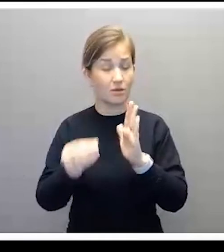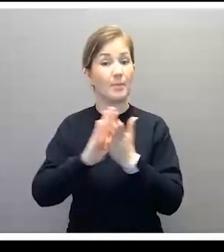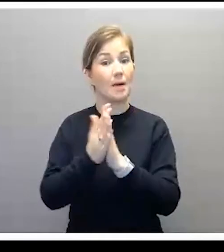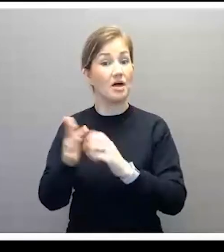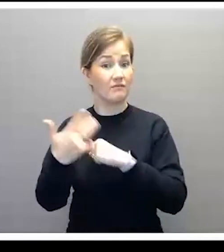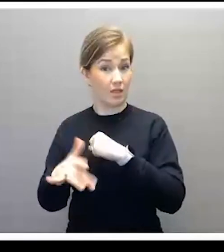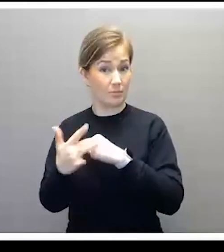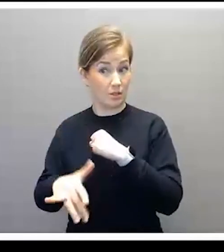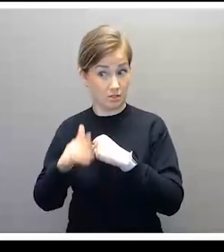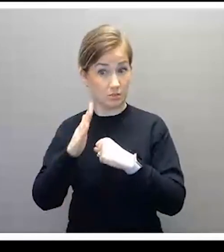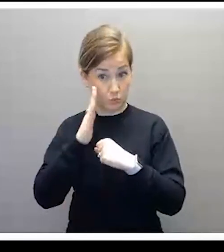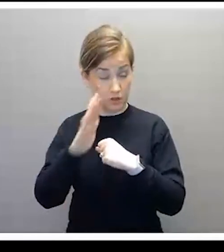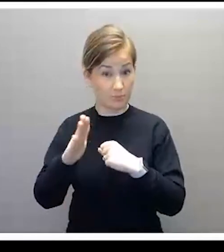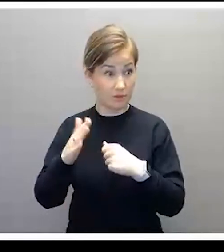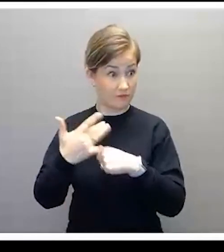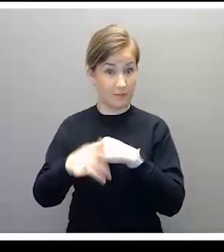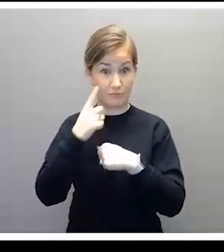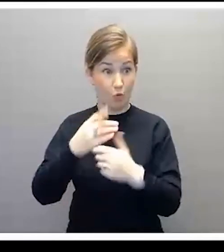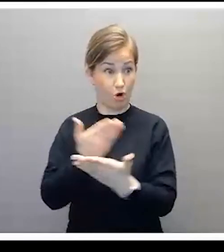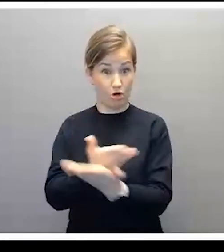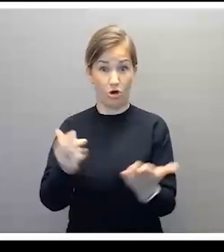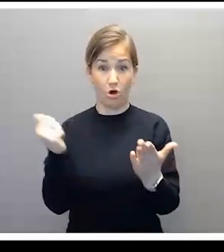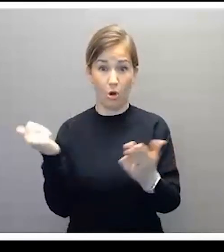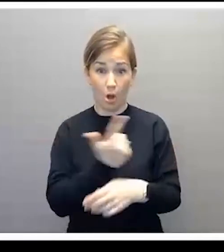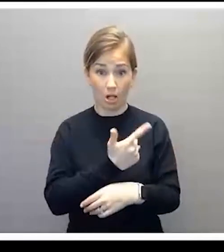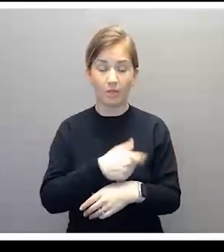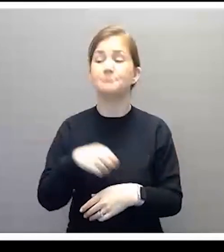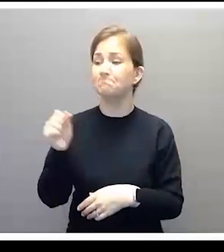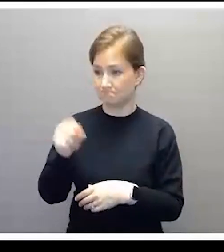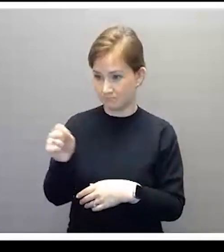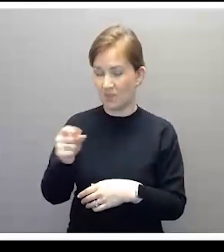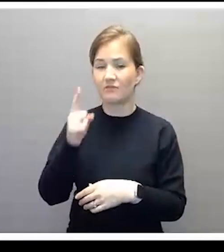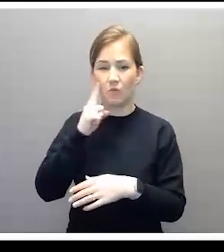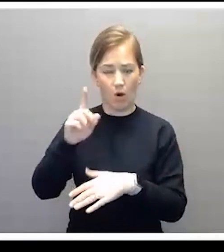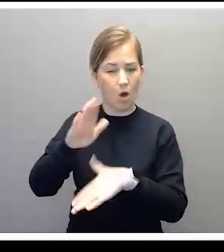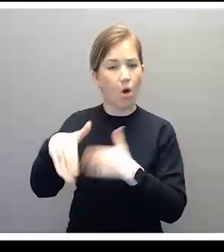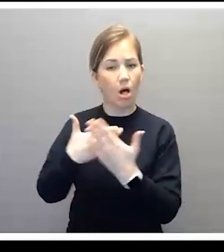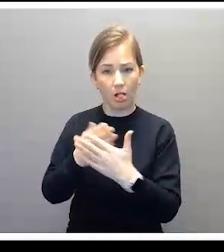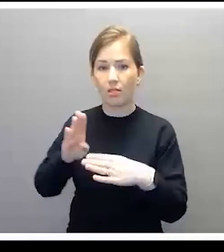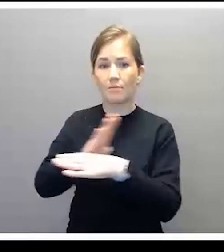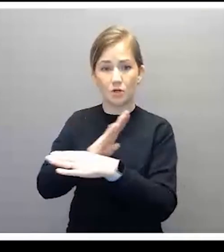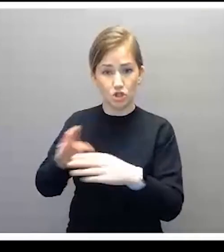will it be ready for everyone to use? Yeah. This will be available in all commercial regions